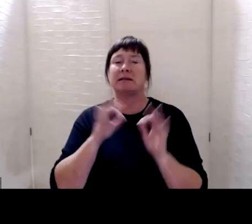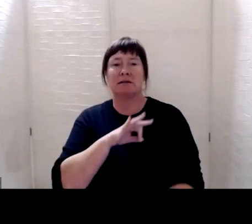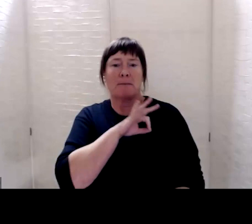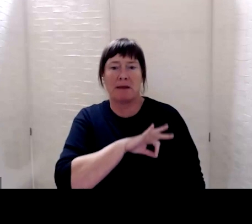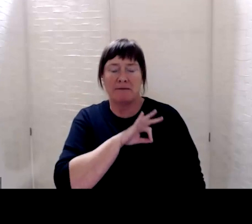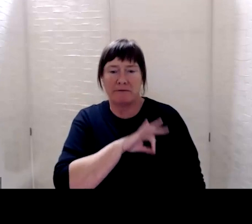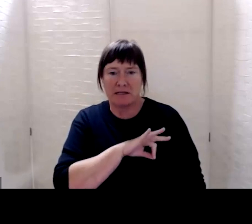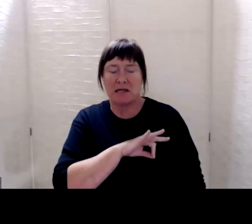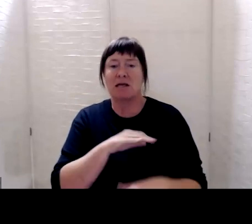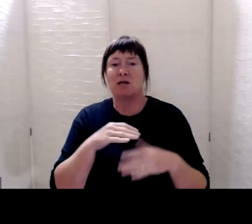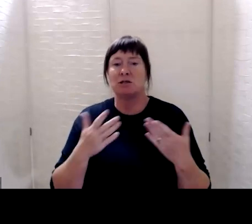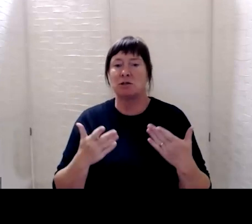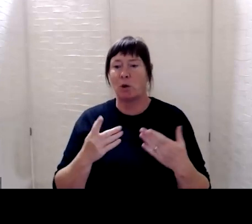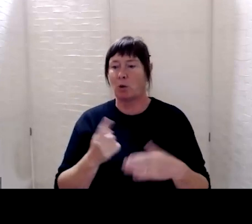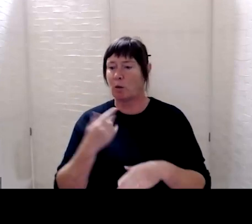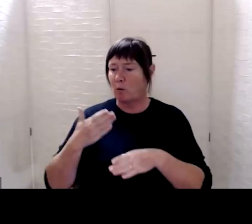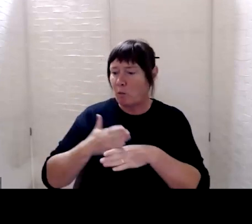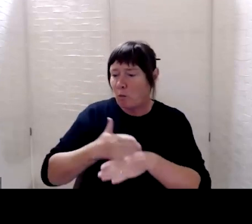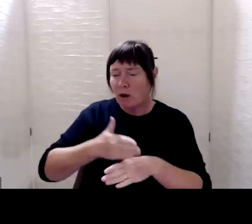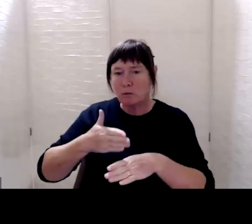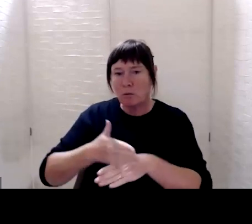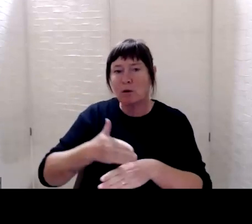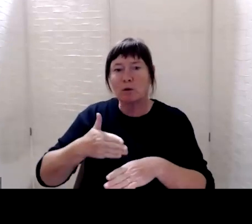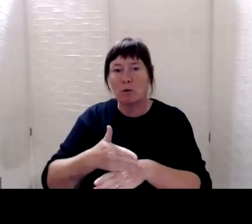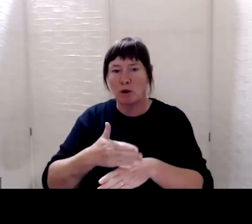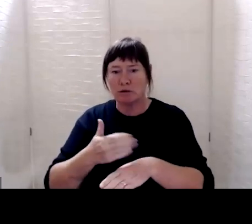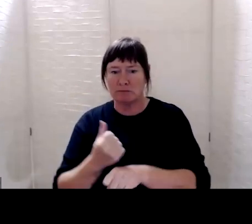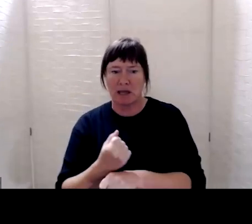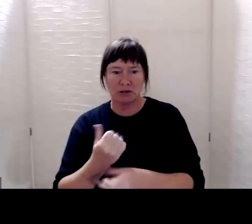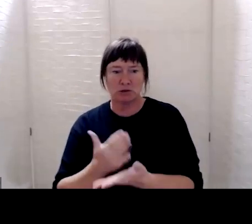And so we worked really hard to make this flexibility permanent.